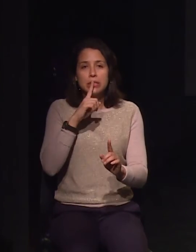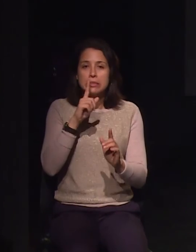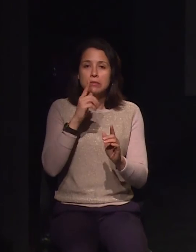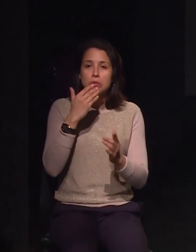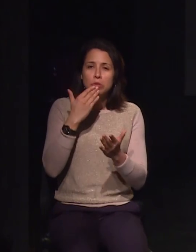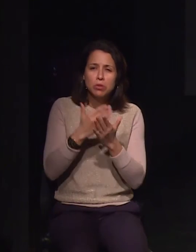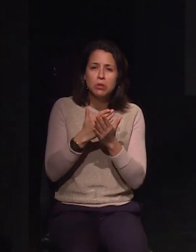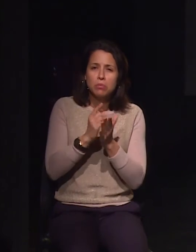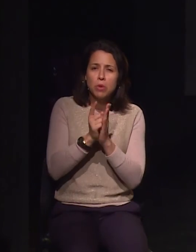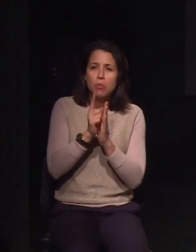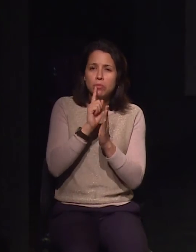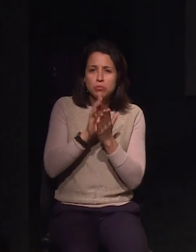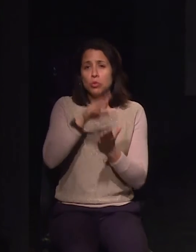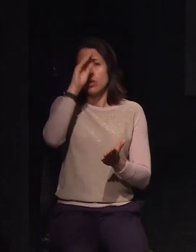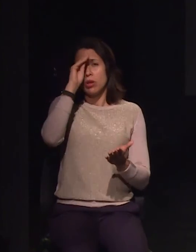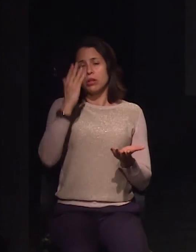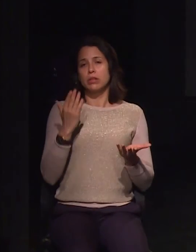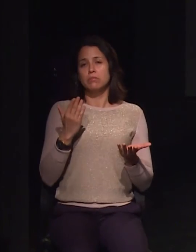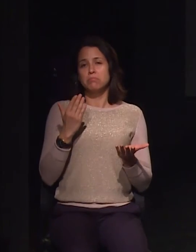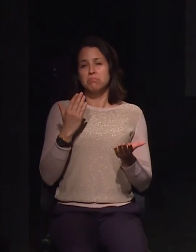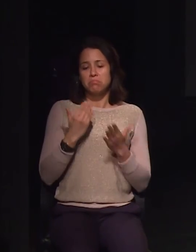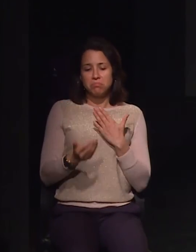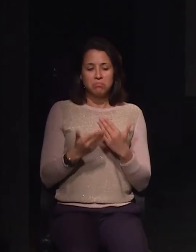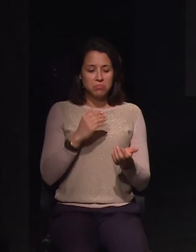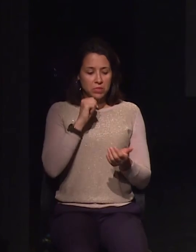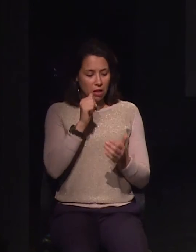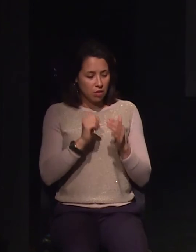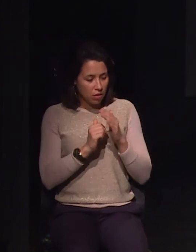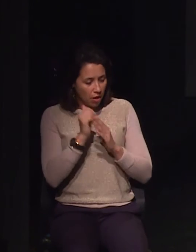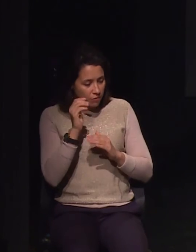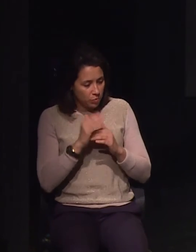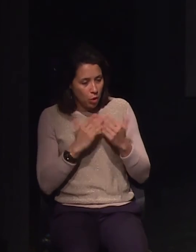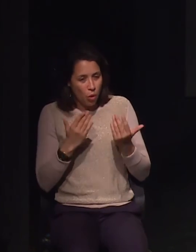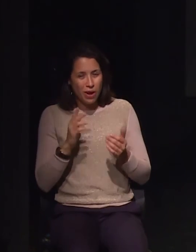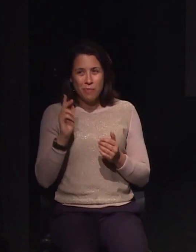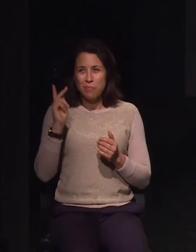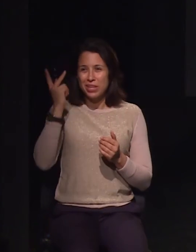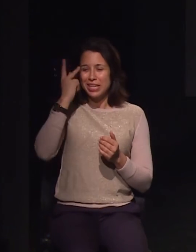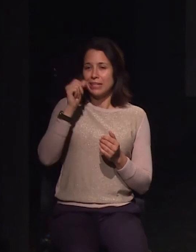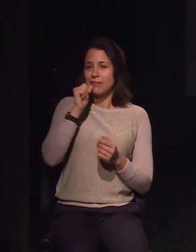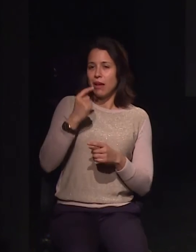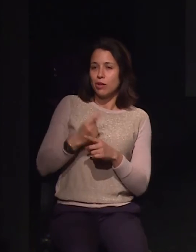So as uncomfortable and as odd and politically incorrect as it might be, I think it’s also